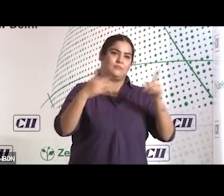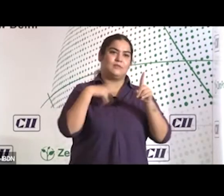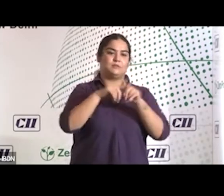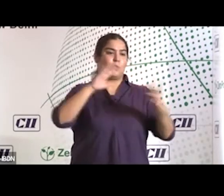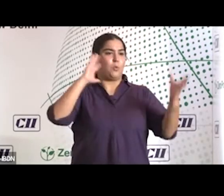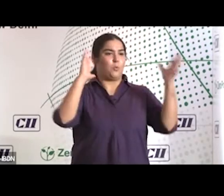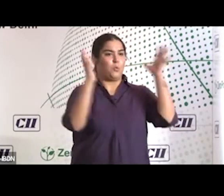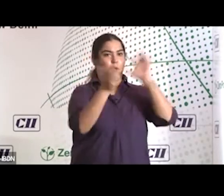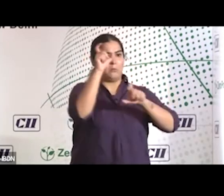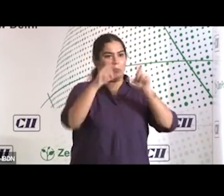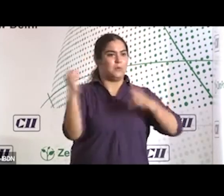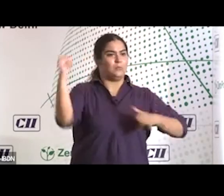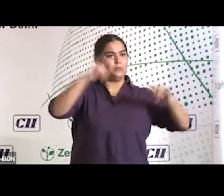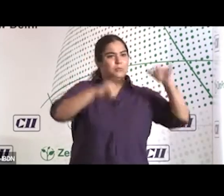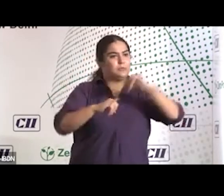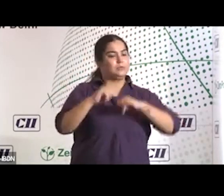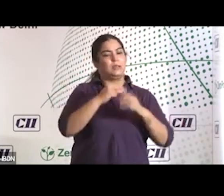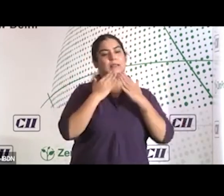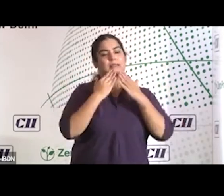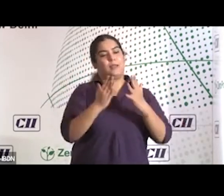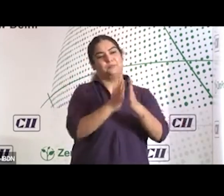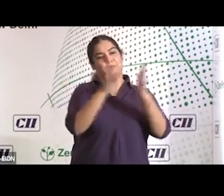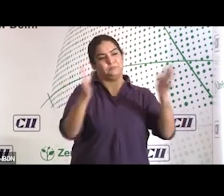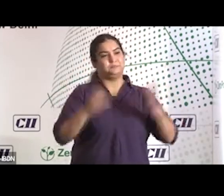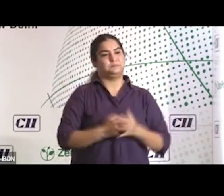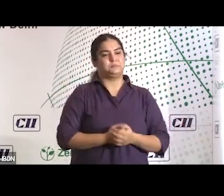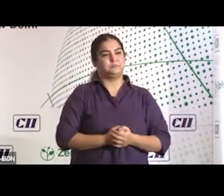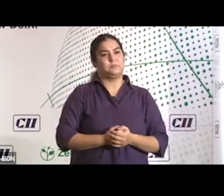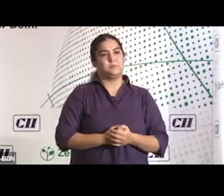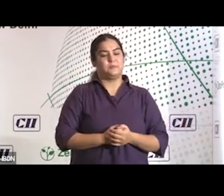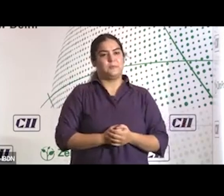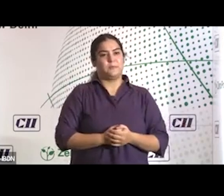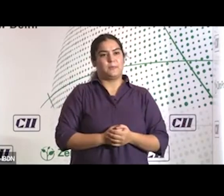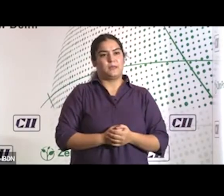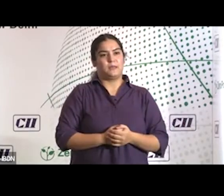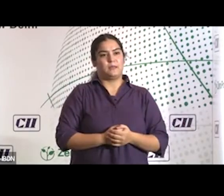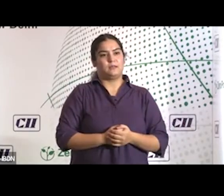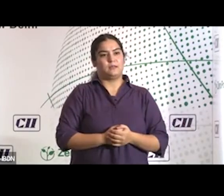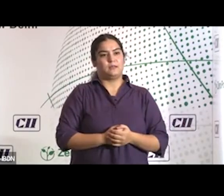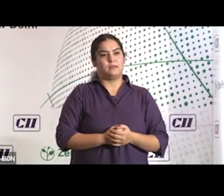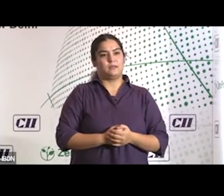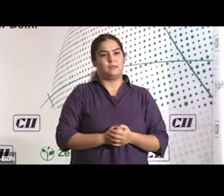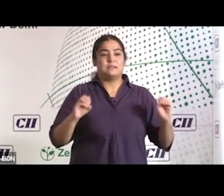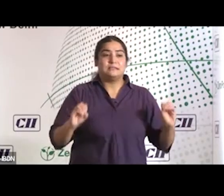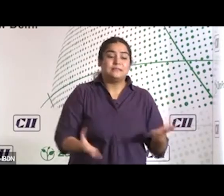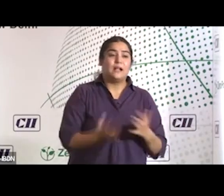and all across India. I'd like to start off